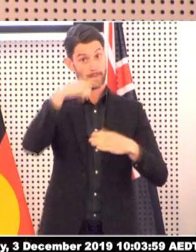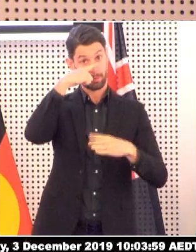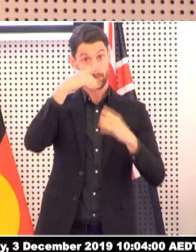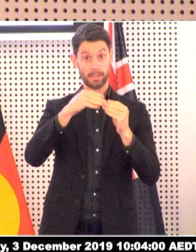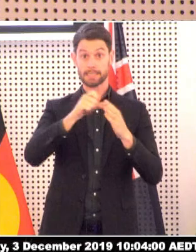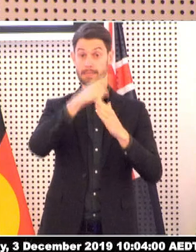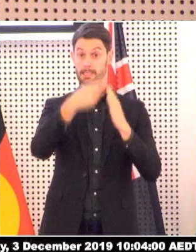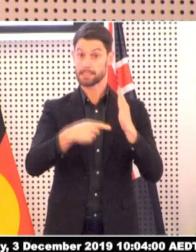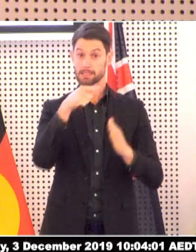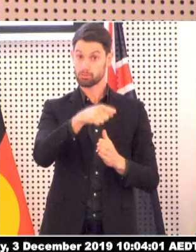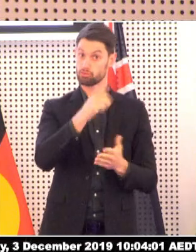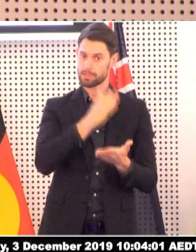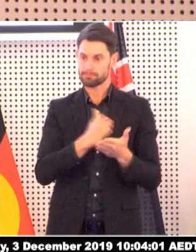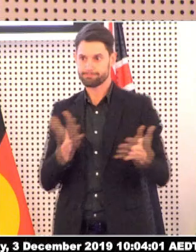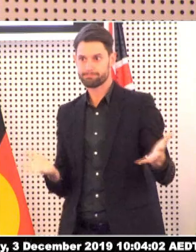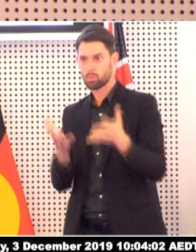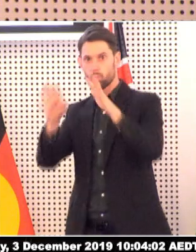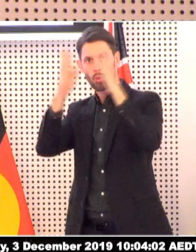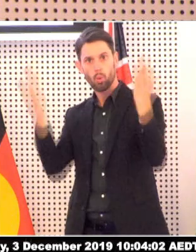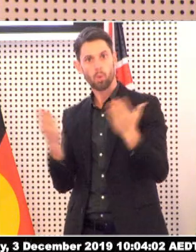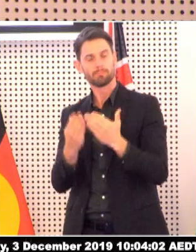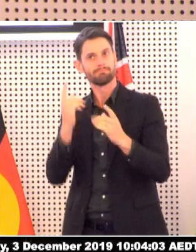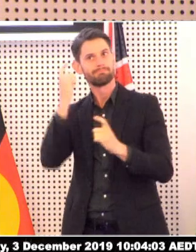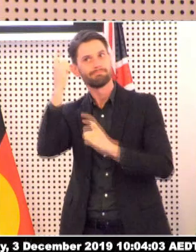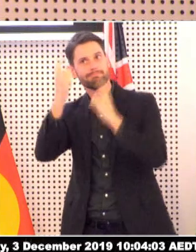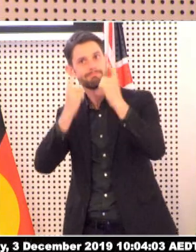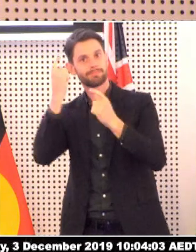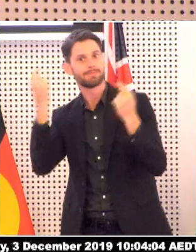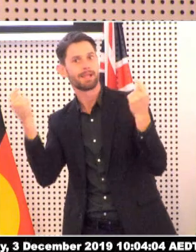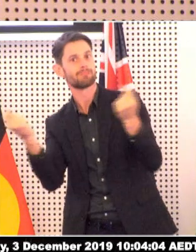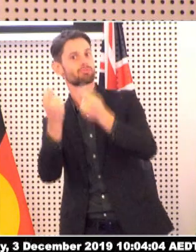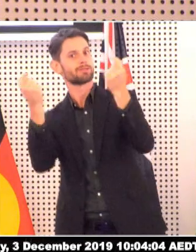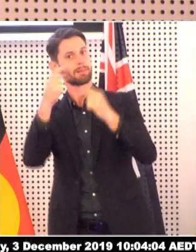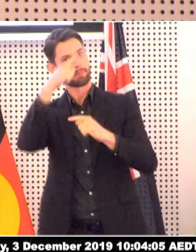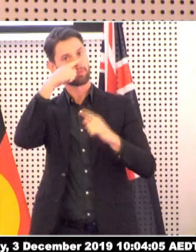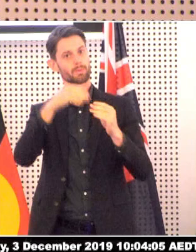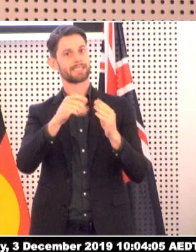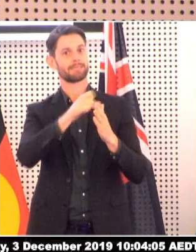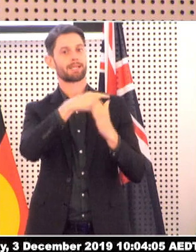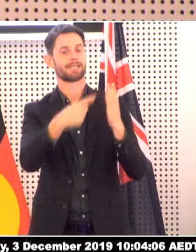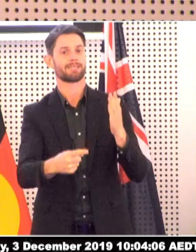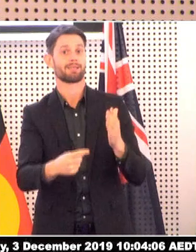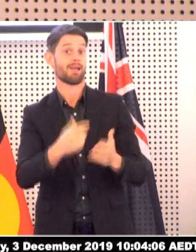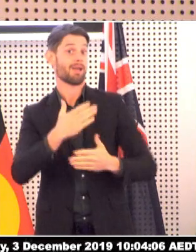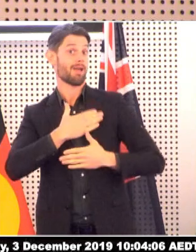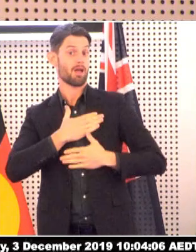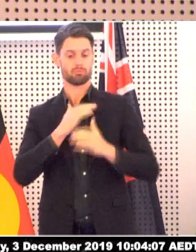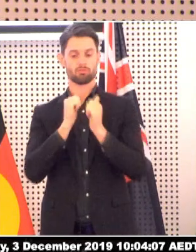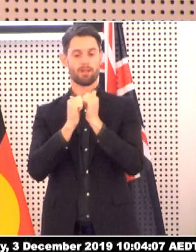and reflection. Our disabled brothers and sisters around the world are marking this day with us.